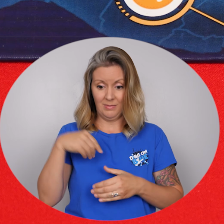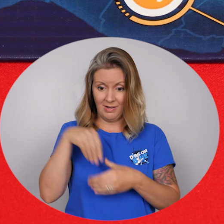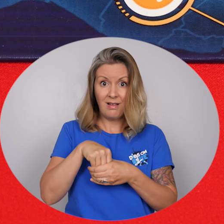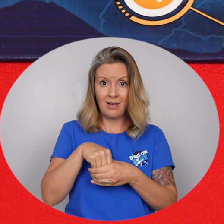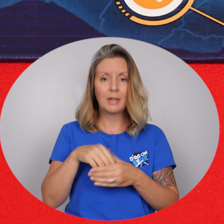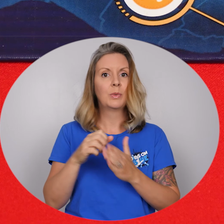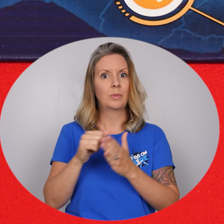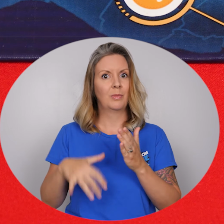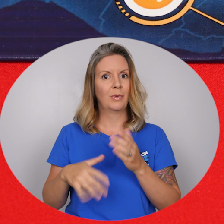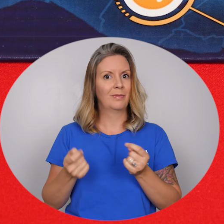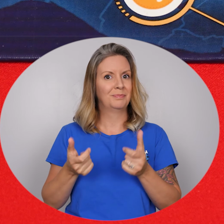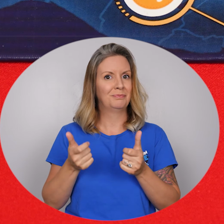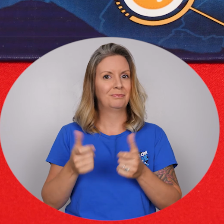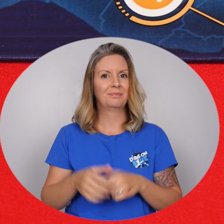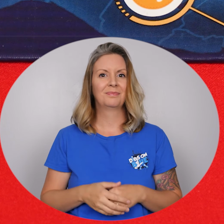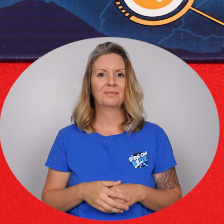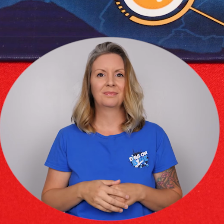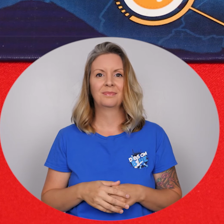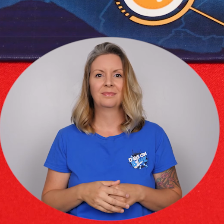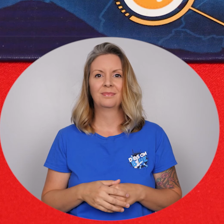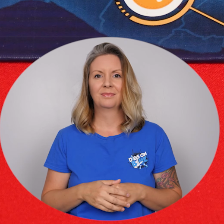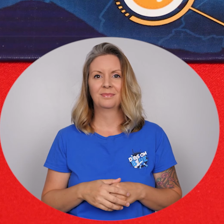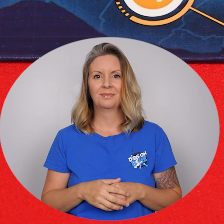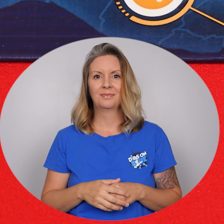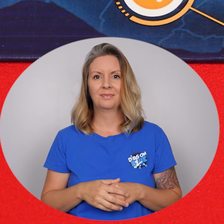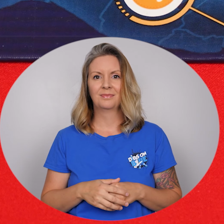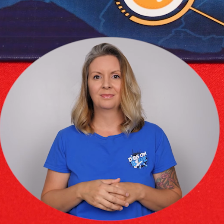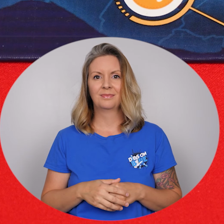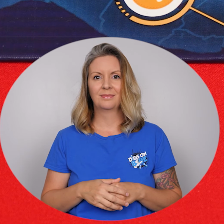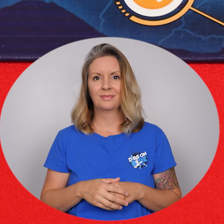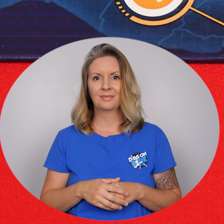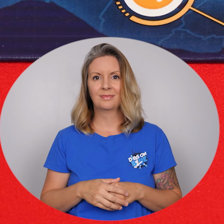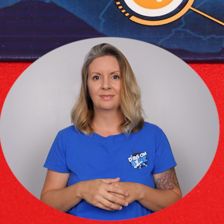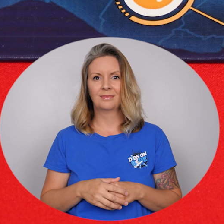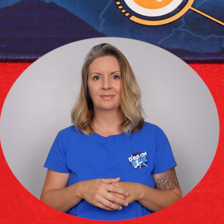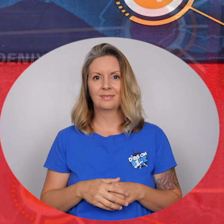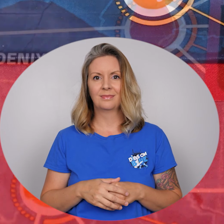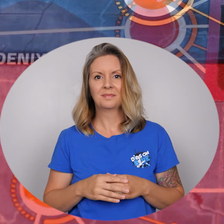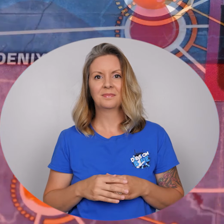that if cubes are added to the Medic’s location, they are automatically treated and removed.